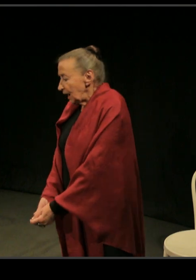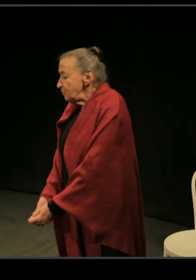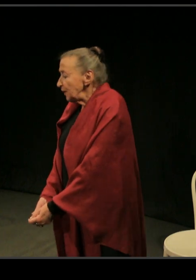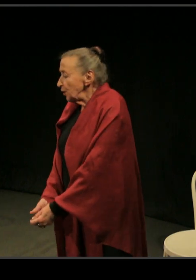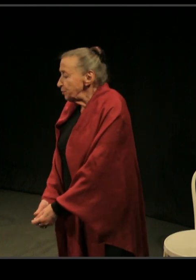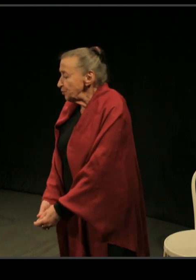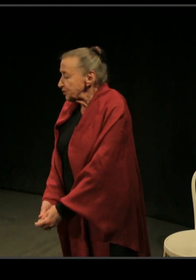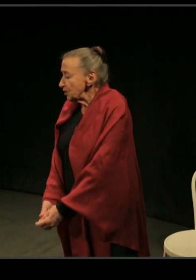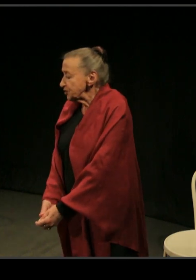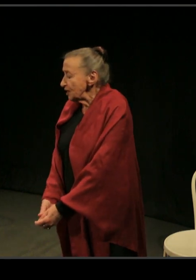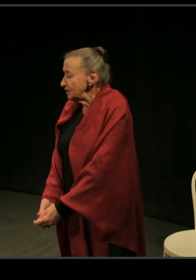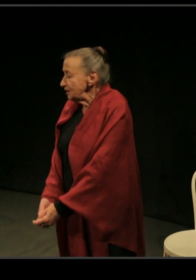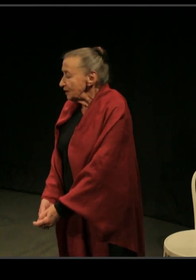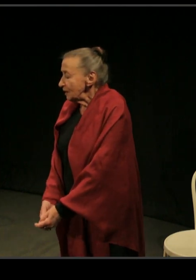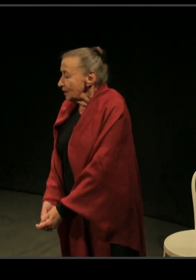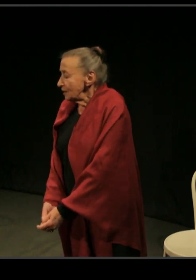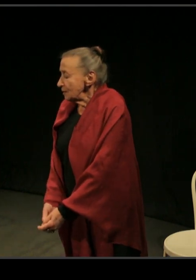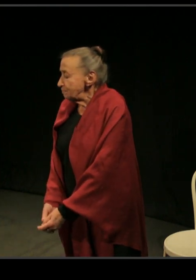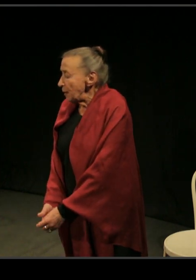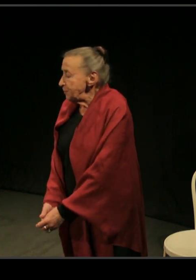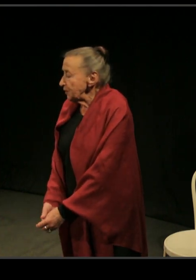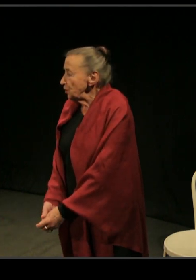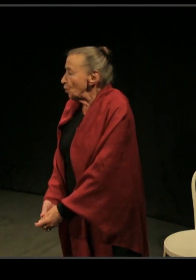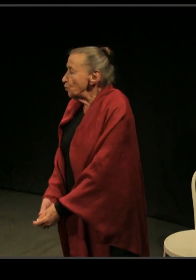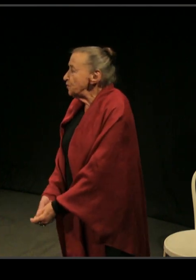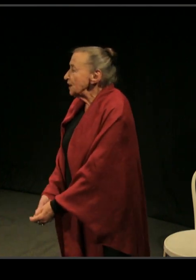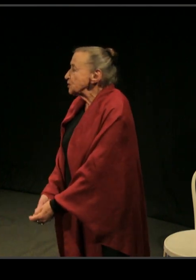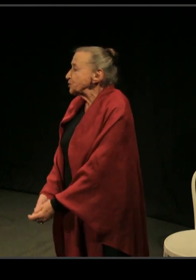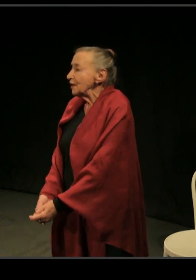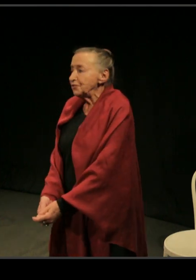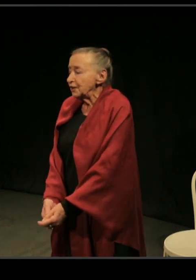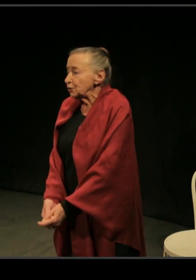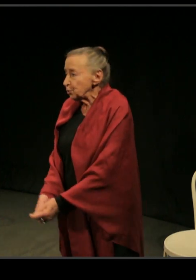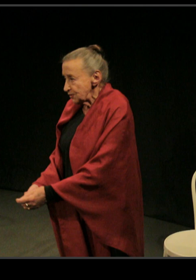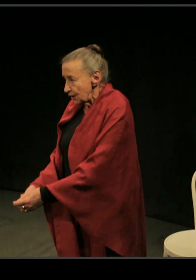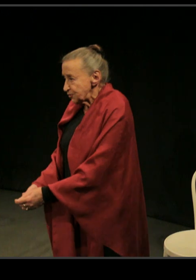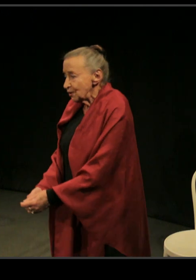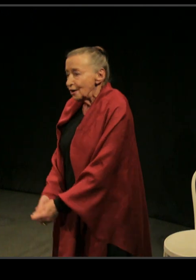Producing the pencil he always had with him